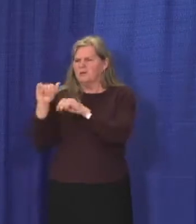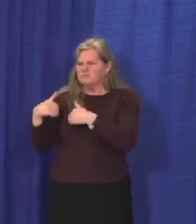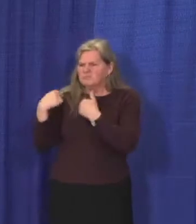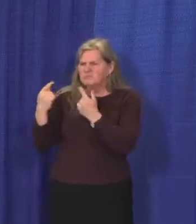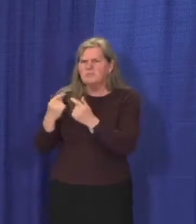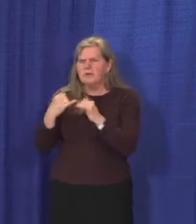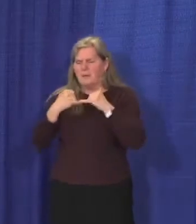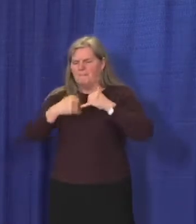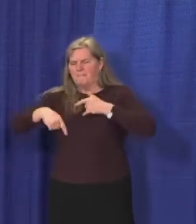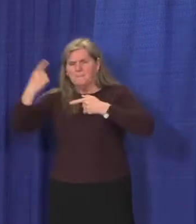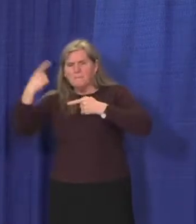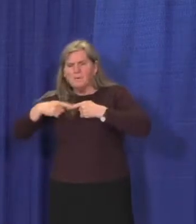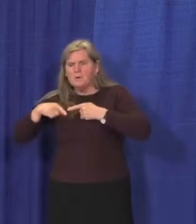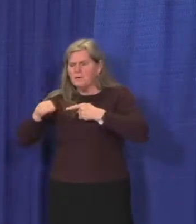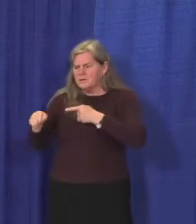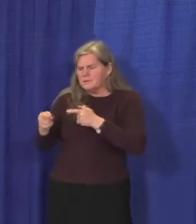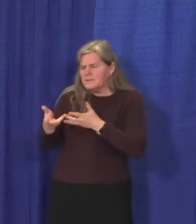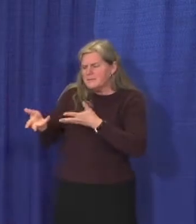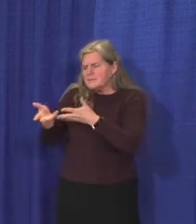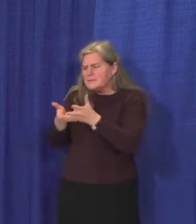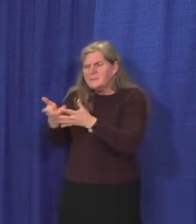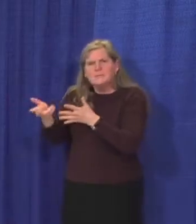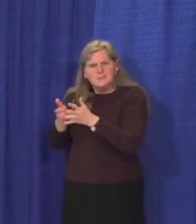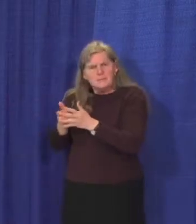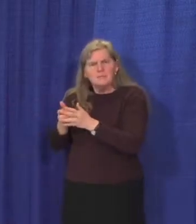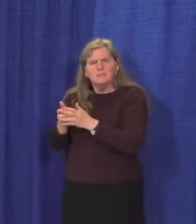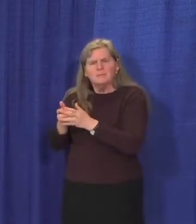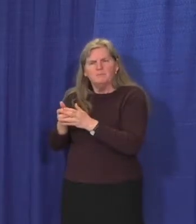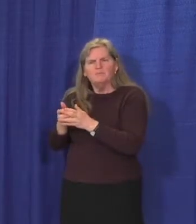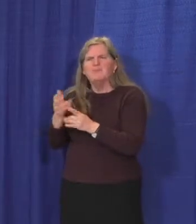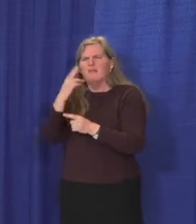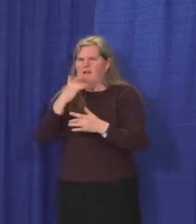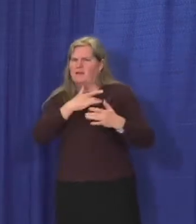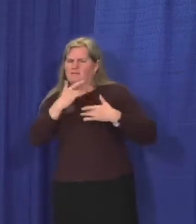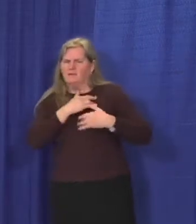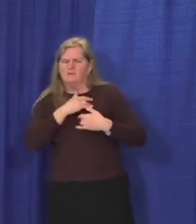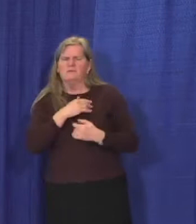travellers informed. If you have any questions please